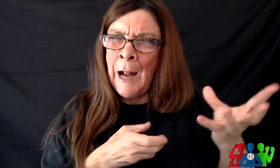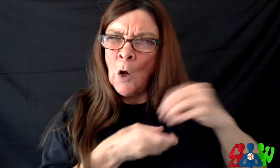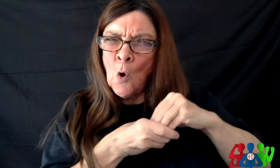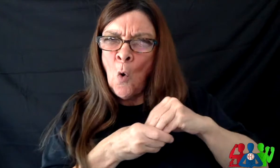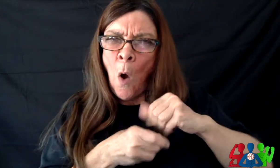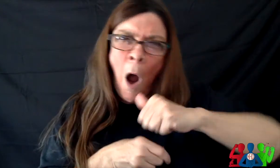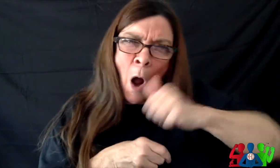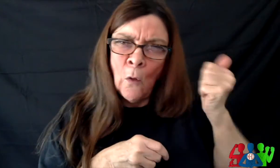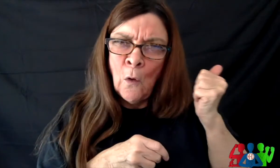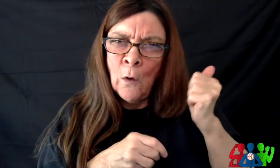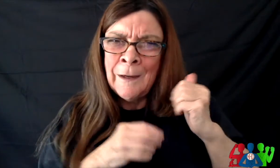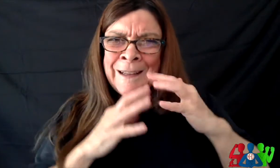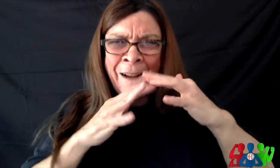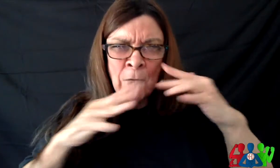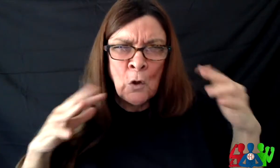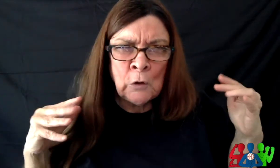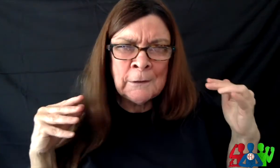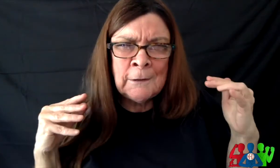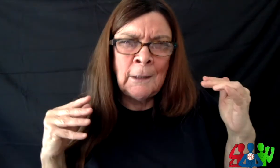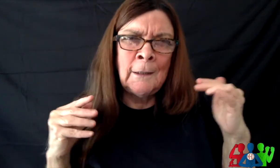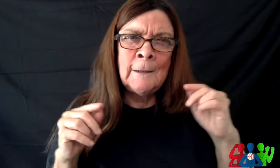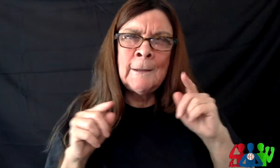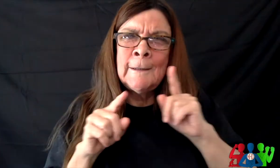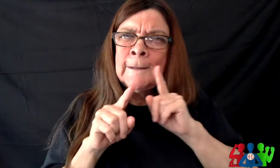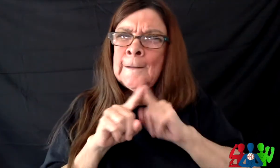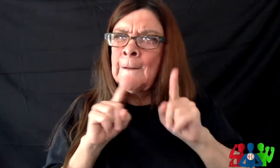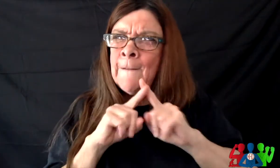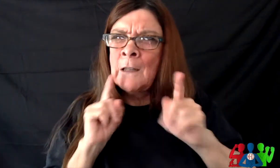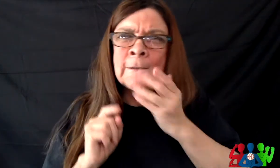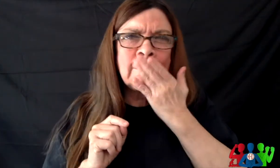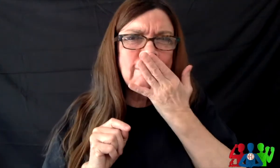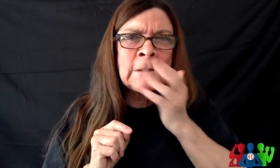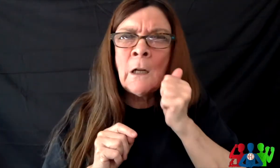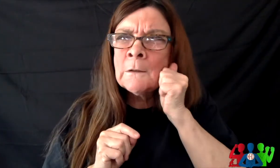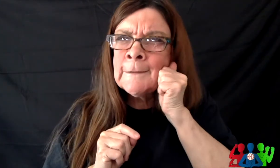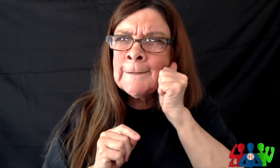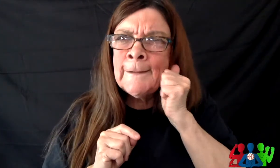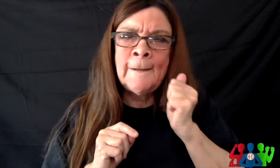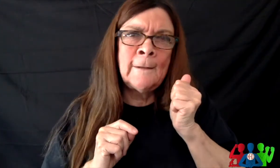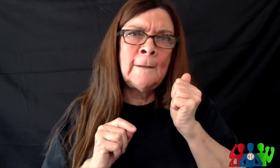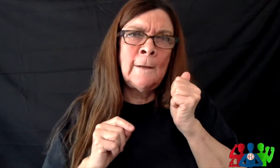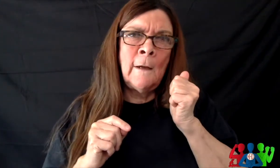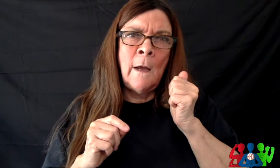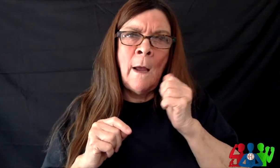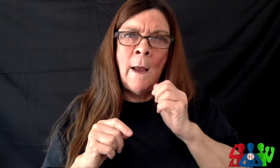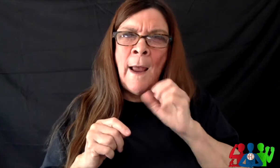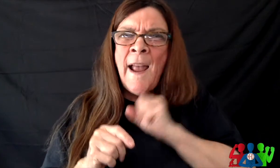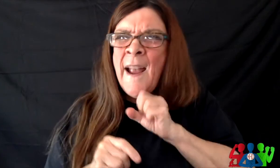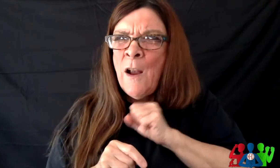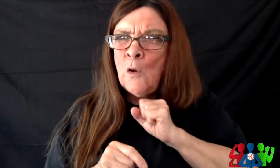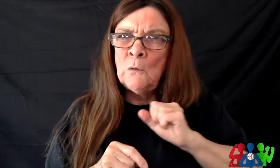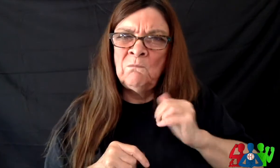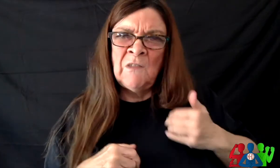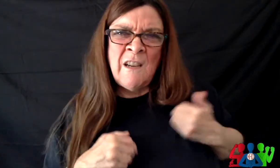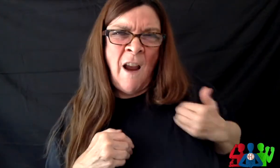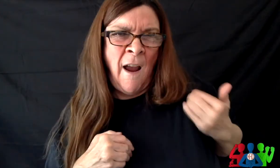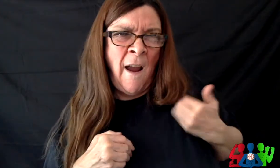would be close to what we might want to include, but that we also needed to include profiles